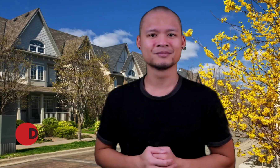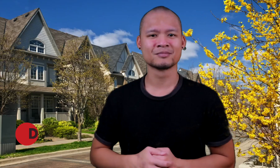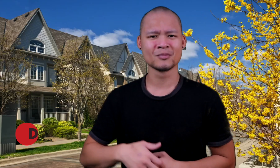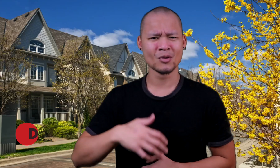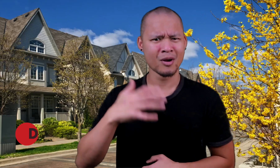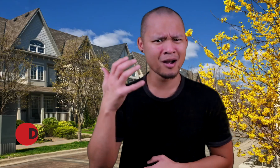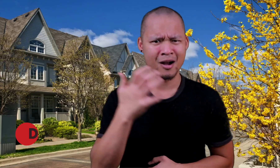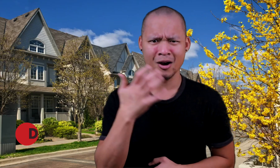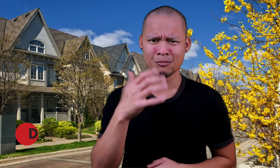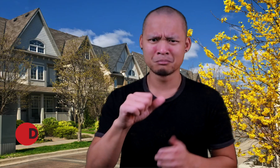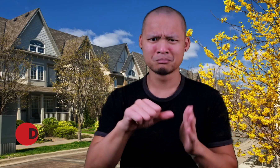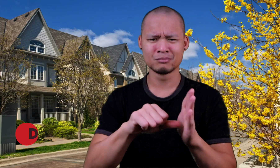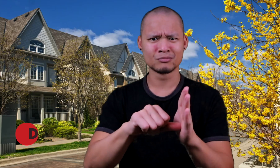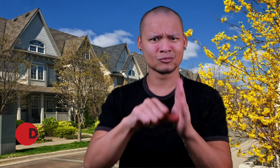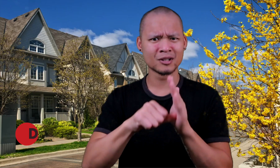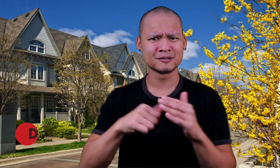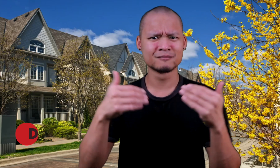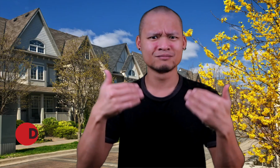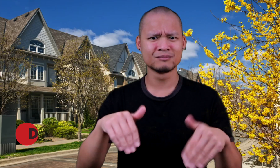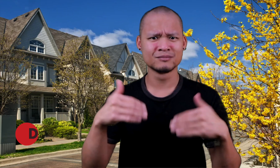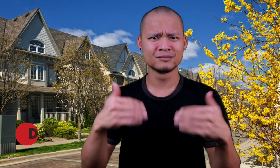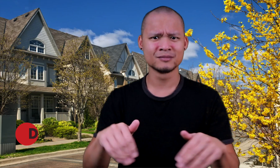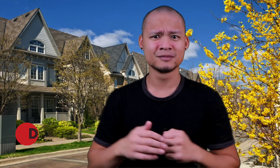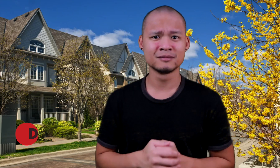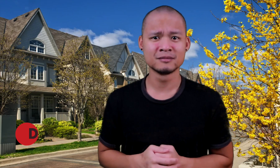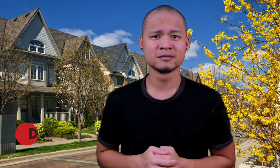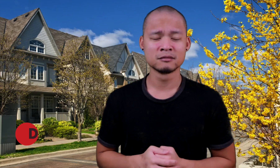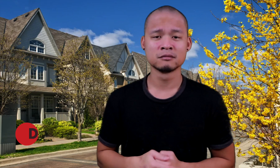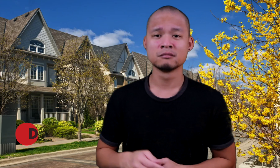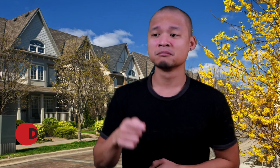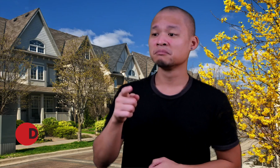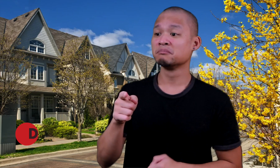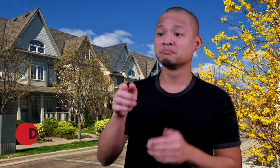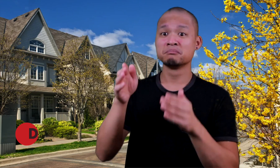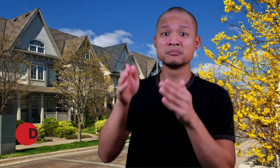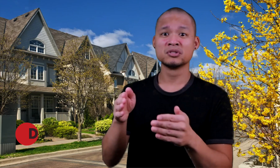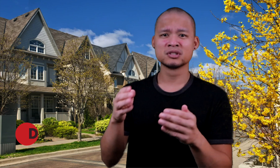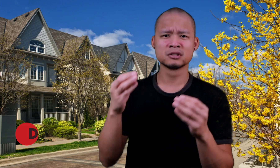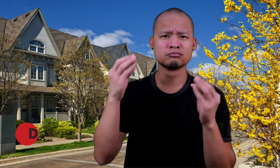[JORDAN]:: This is impressive! When someone is thinking of buying a home,